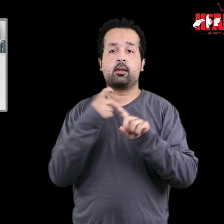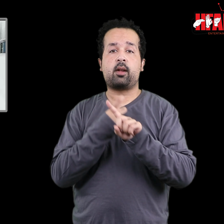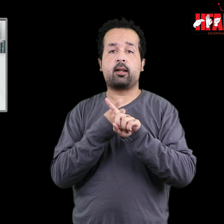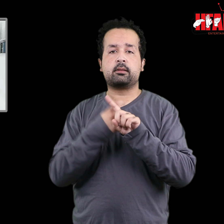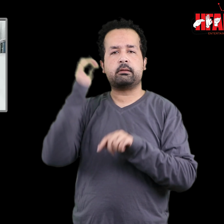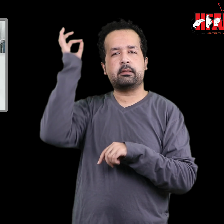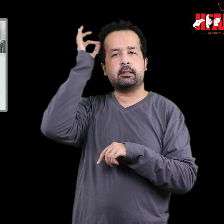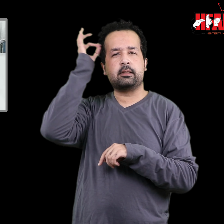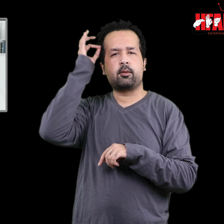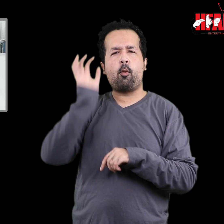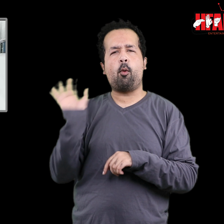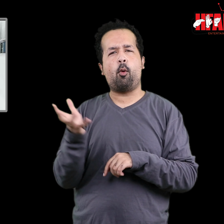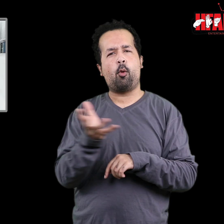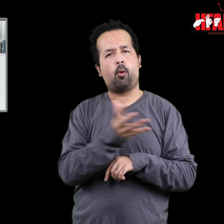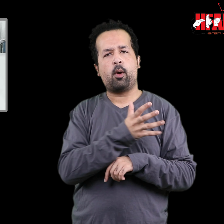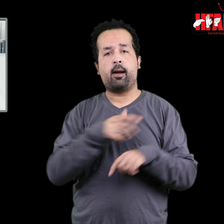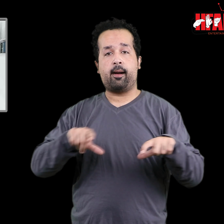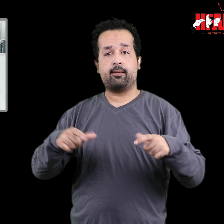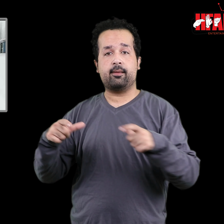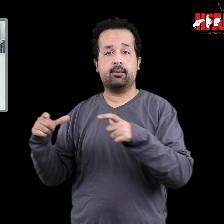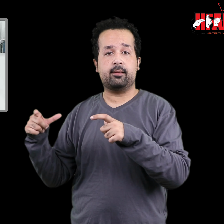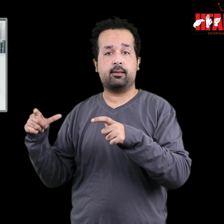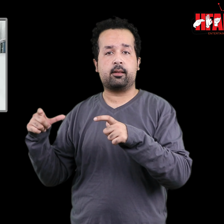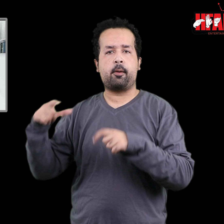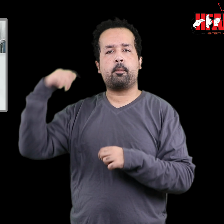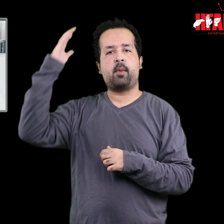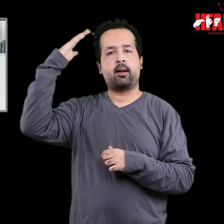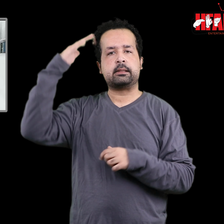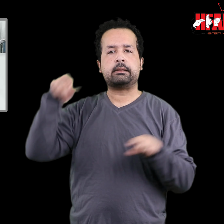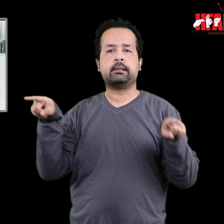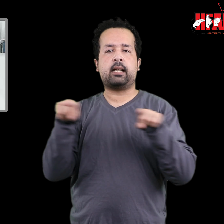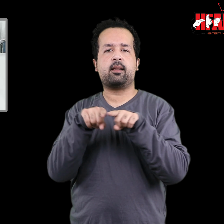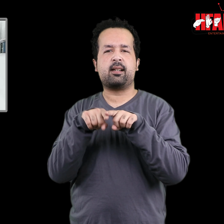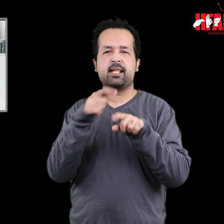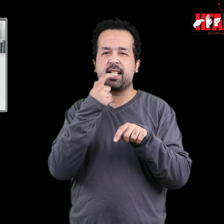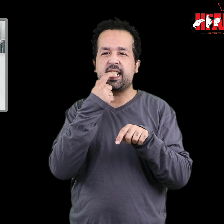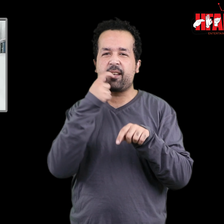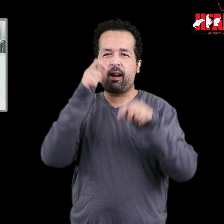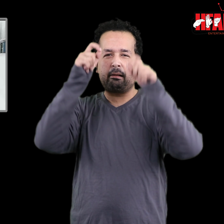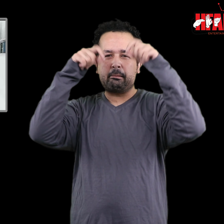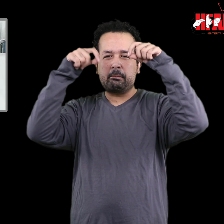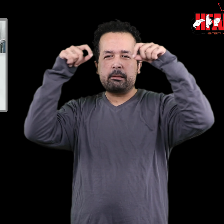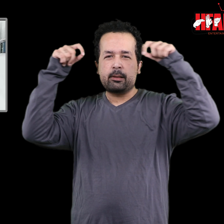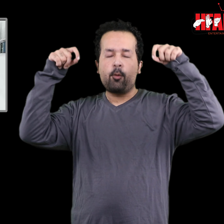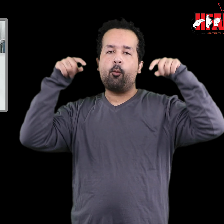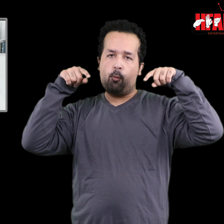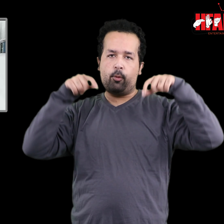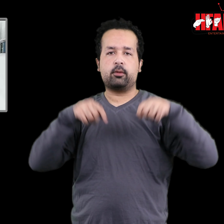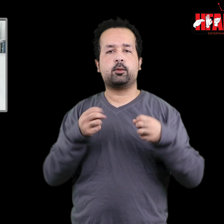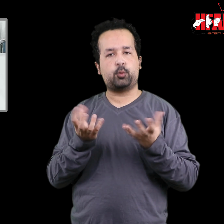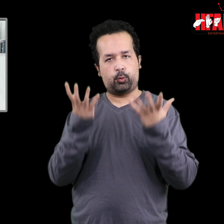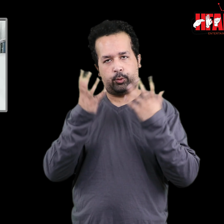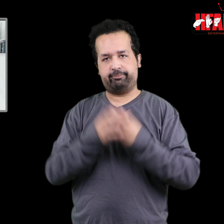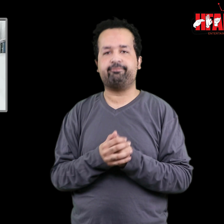Kashmir received snowfall with rain in several parts